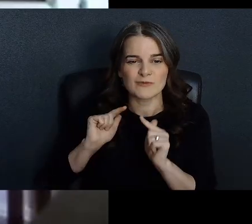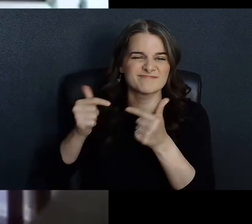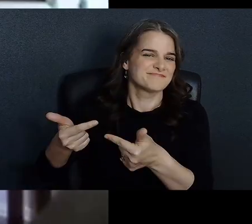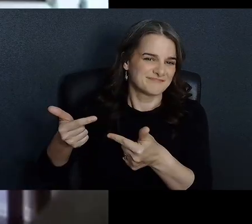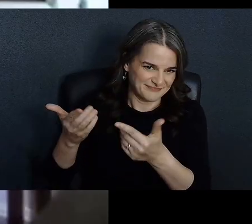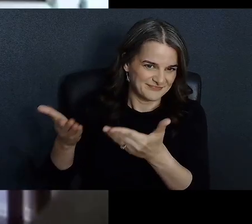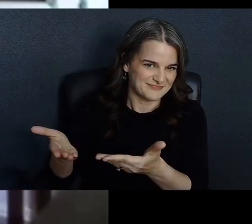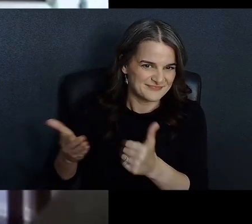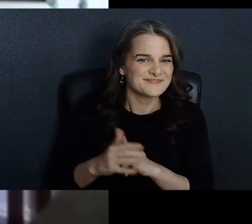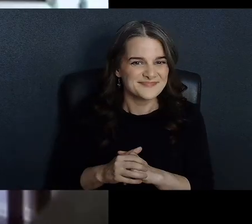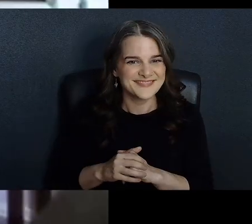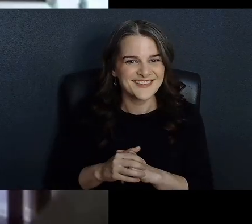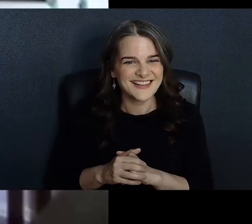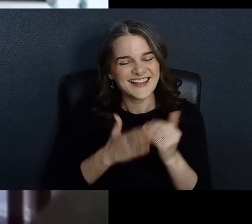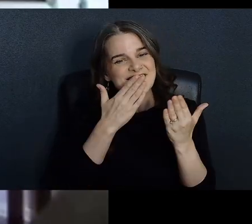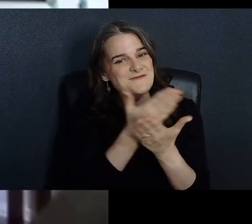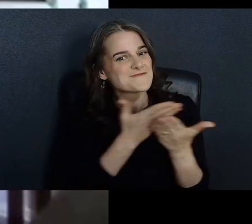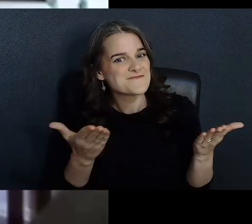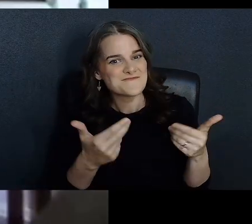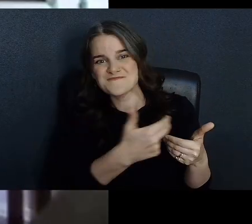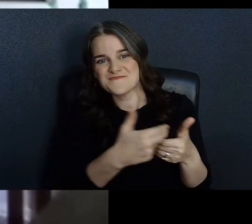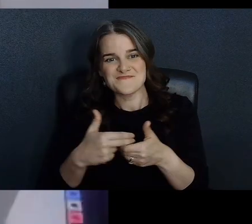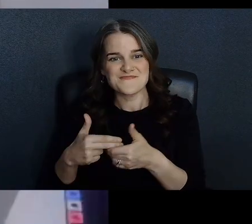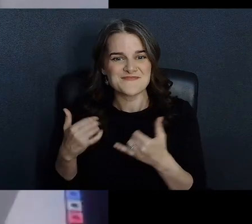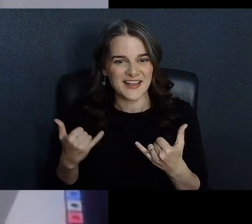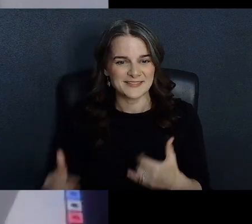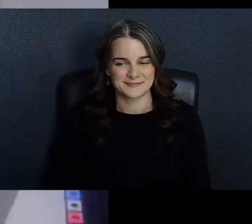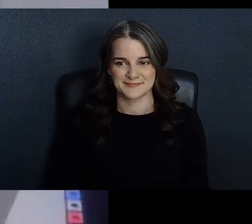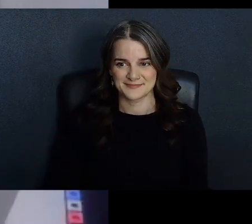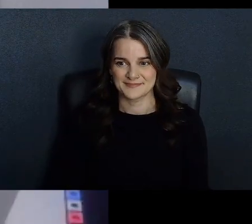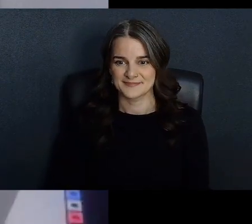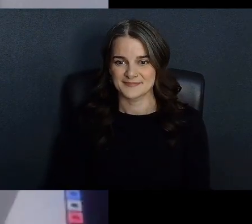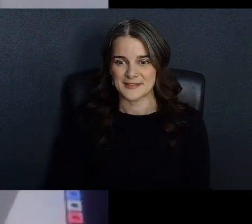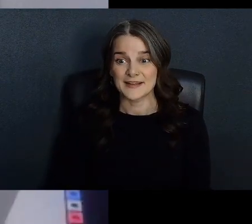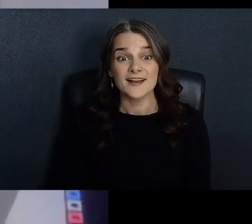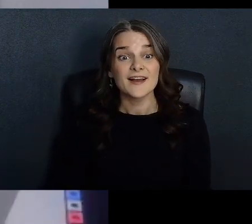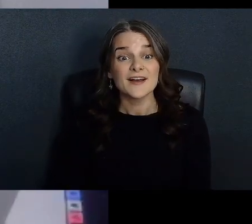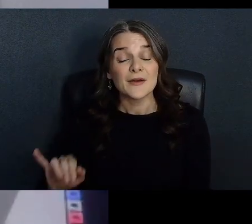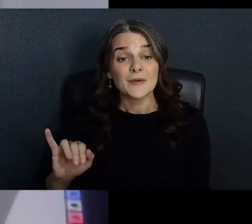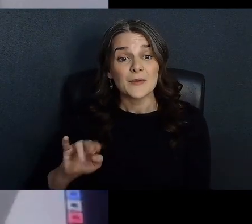And again, thank you all for joining us today. OK. I'm going to try to get over to my slideshow here.